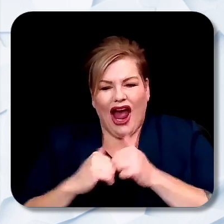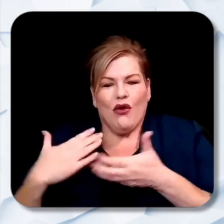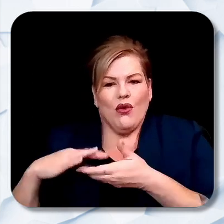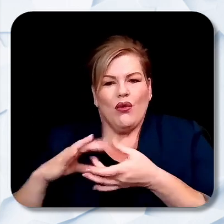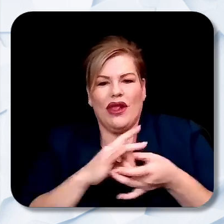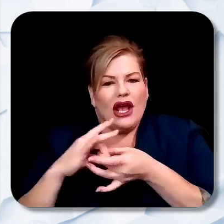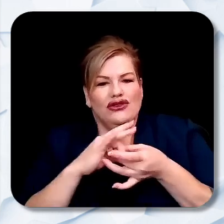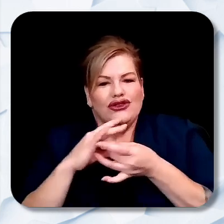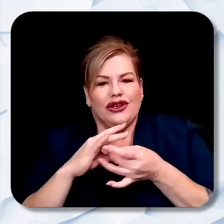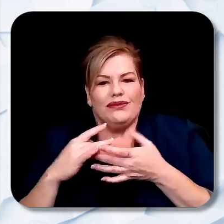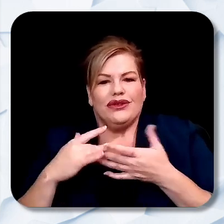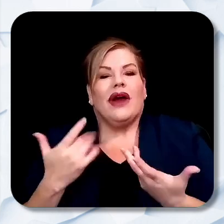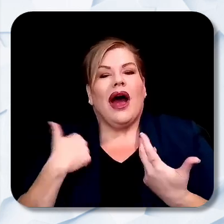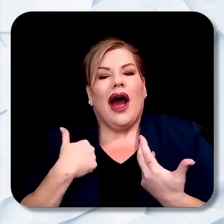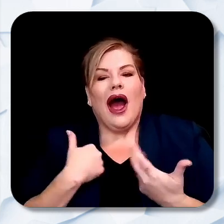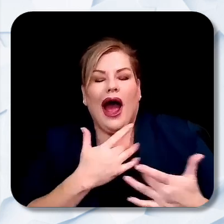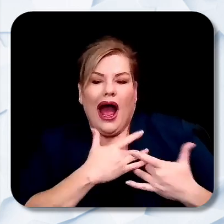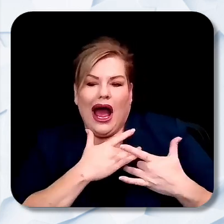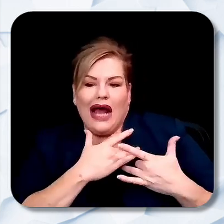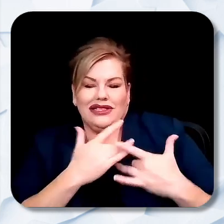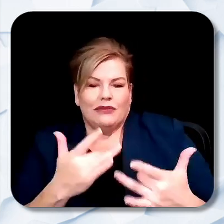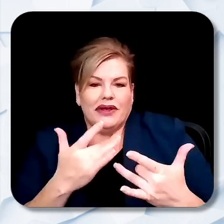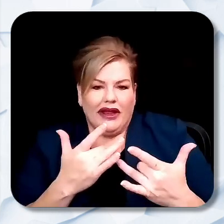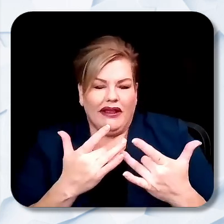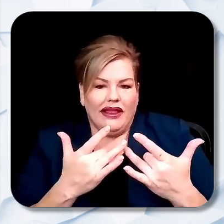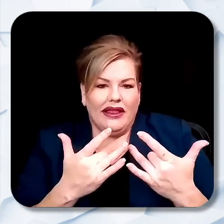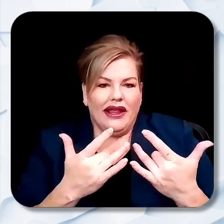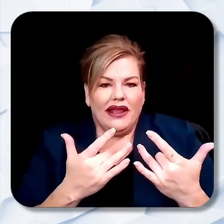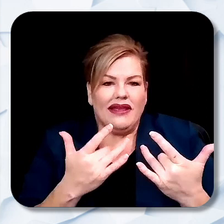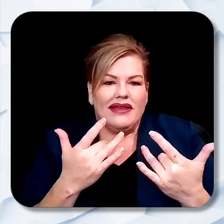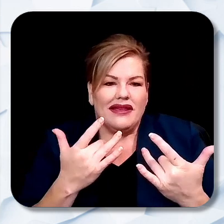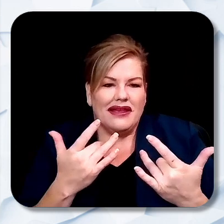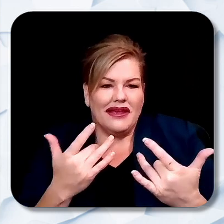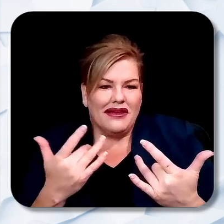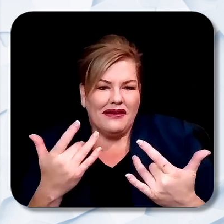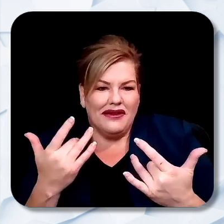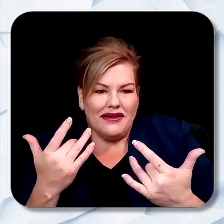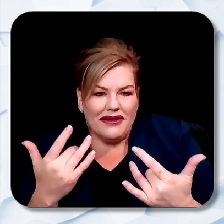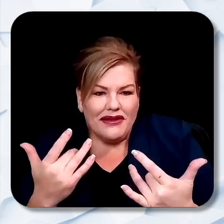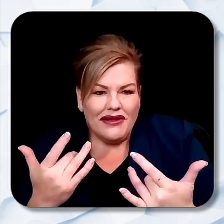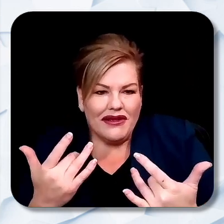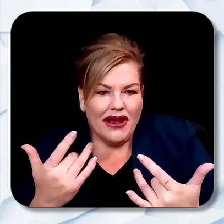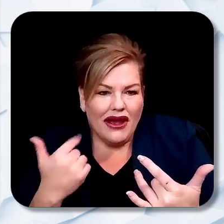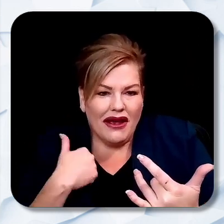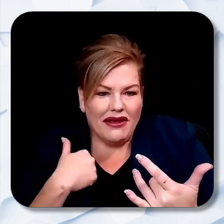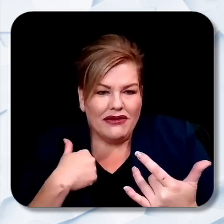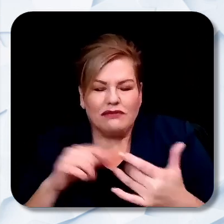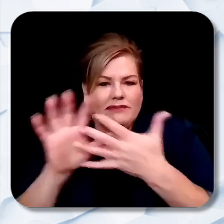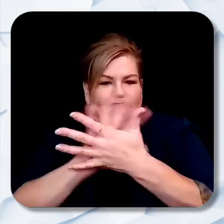Um! I tragically lost my seventeen-year-old son Zachary, and to a it was December twenty-seven